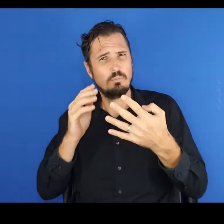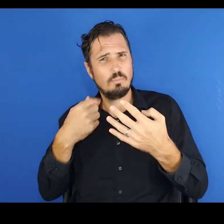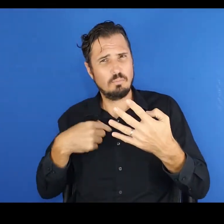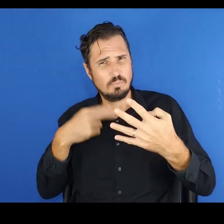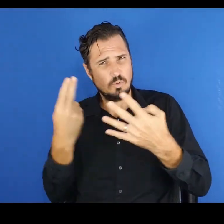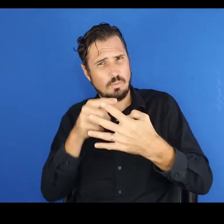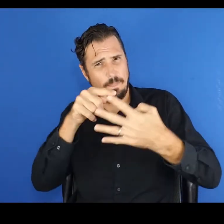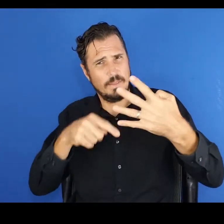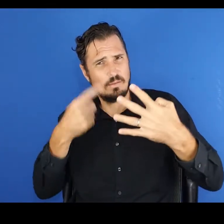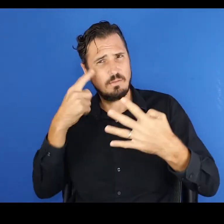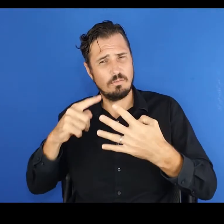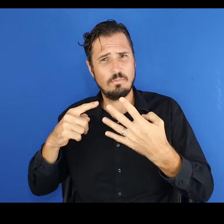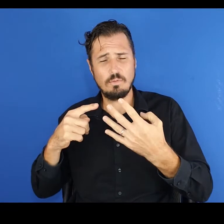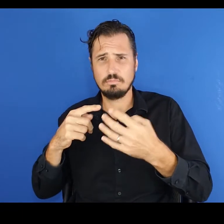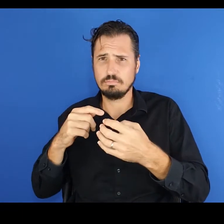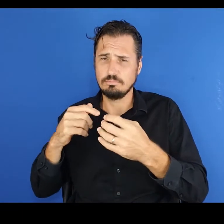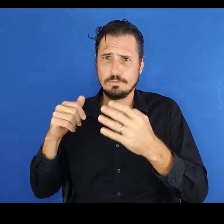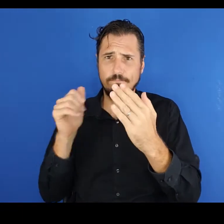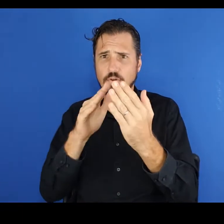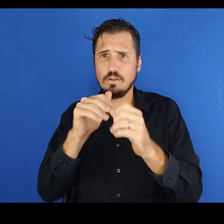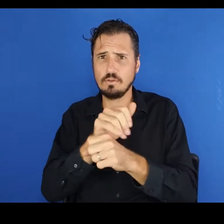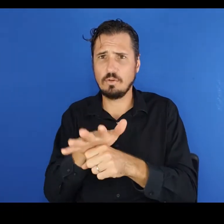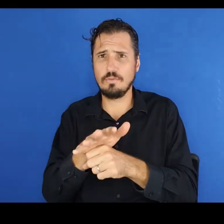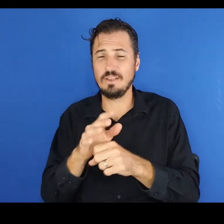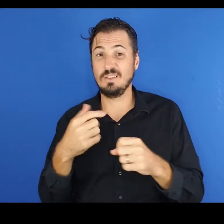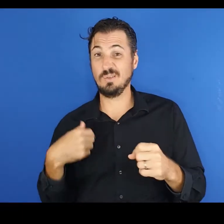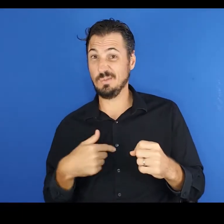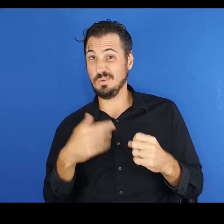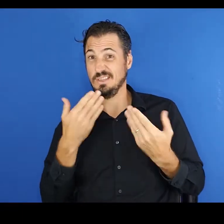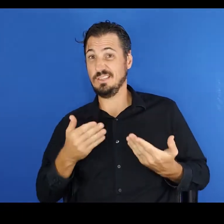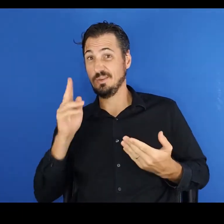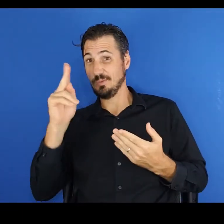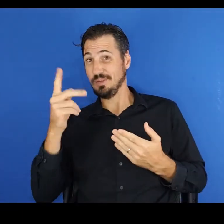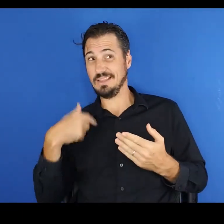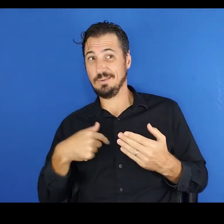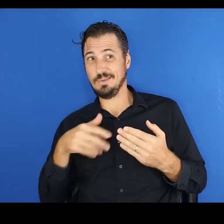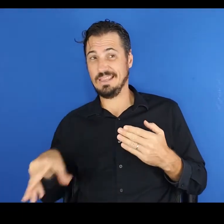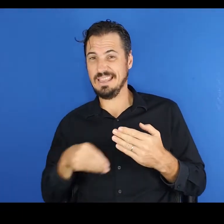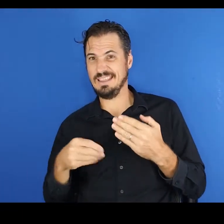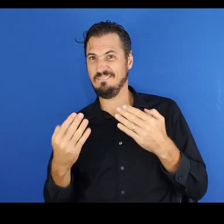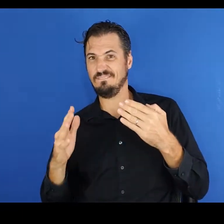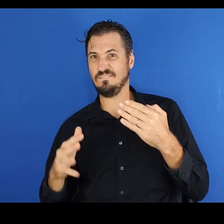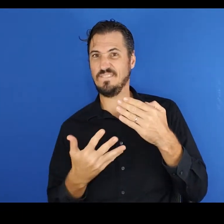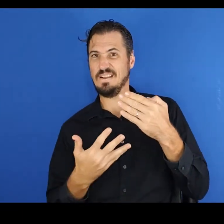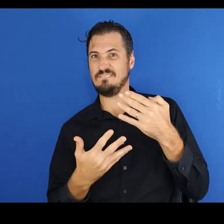But here on Kaua‘i we always gotta do things a little different, so we are going to add a fifth pillar: